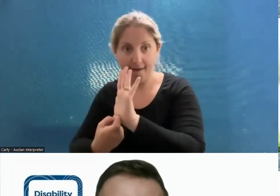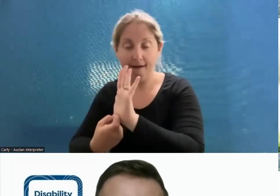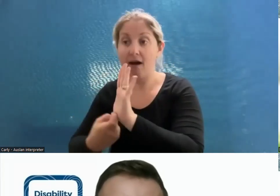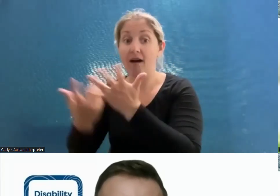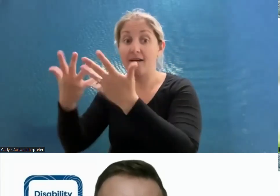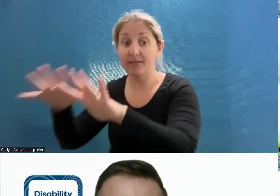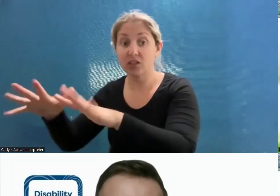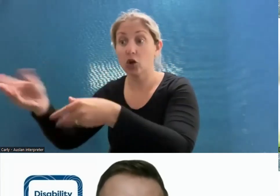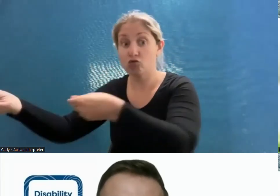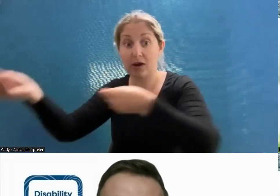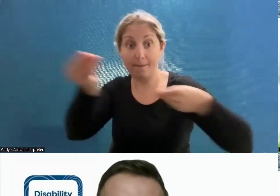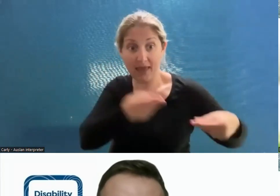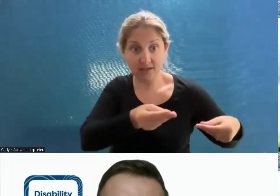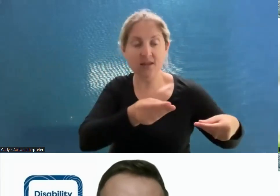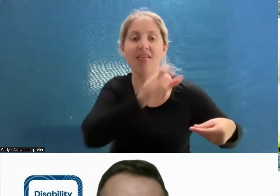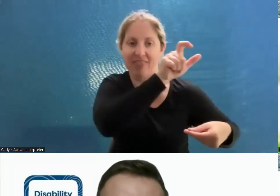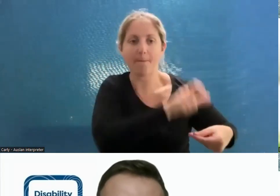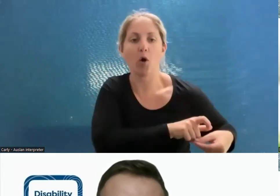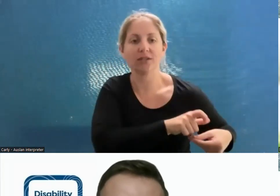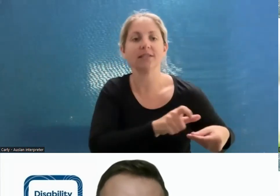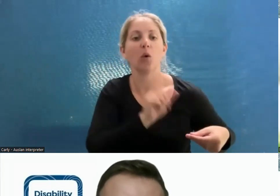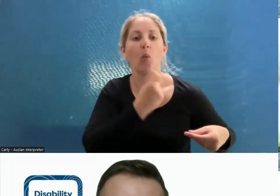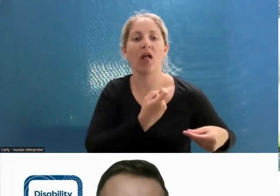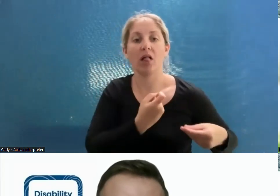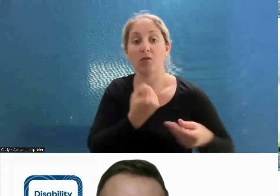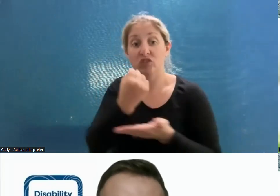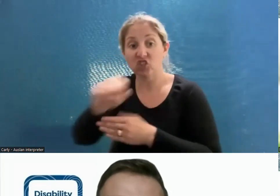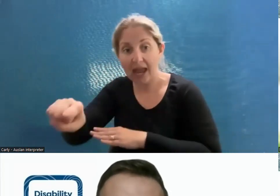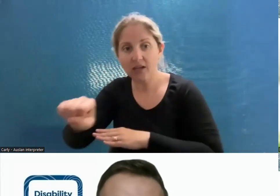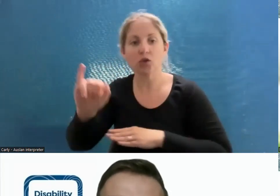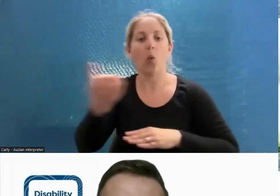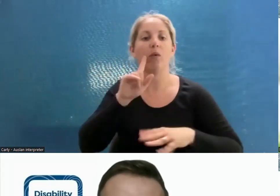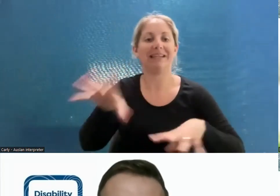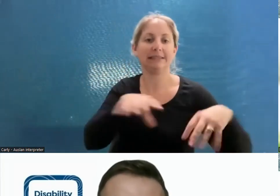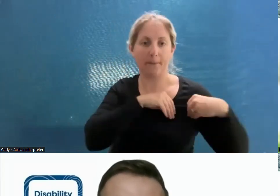I don't have any reason to think that it would be anyone else that would be making the decision.